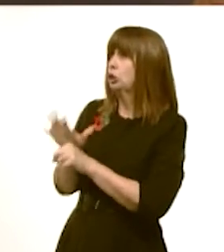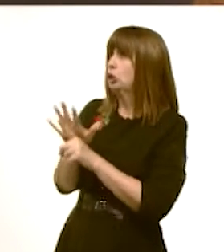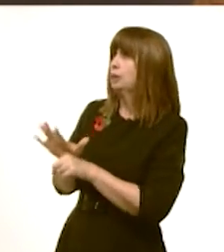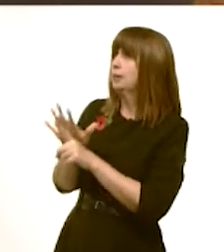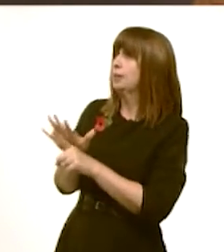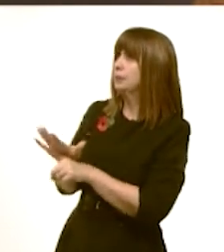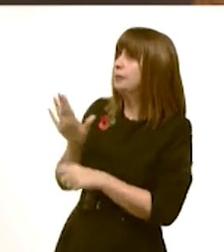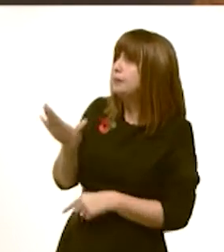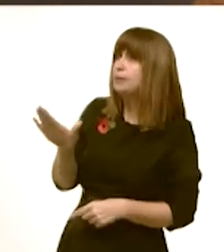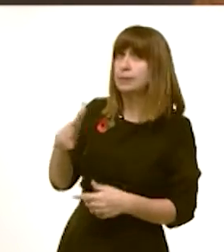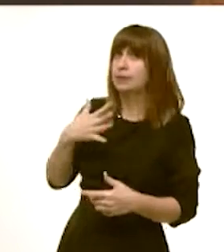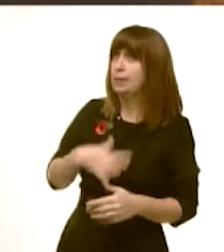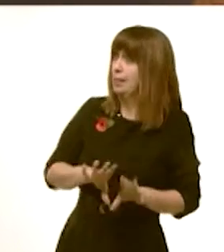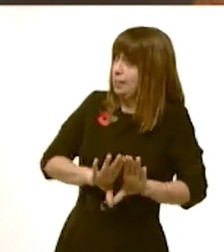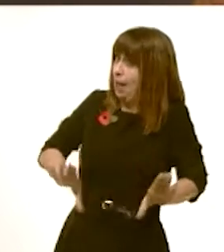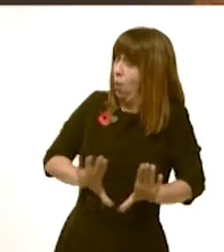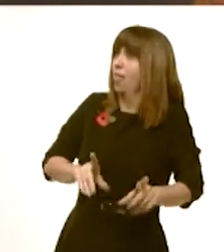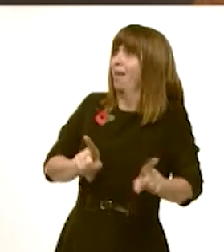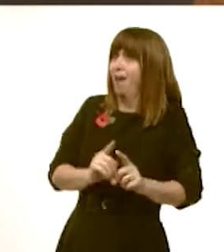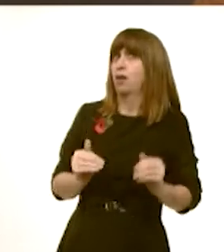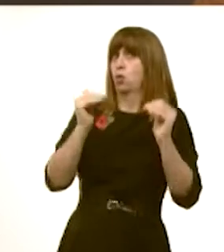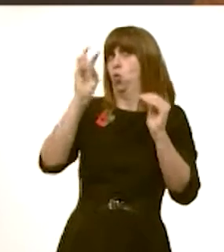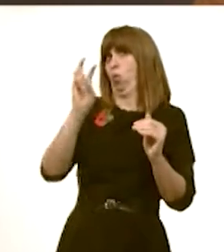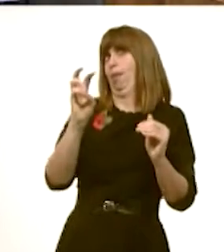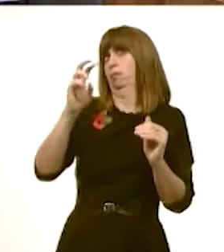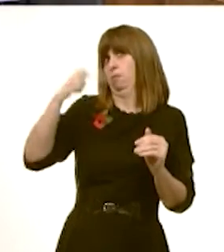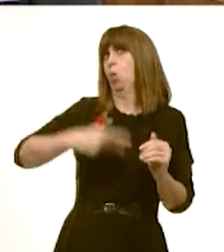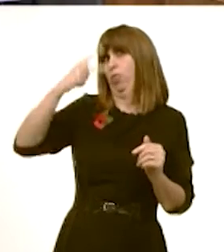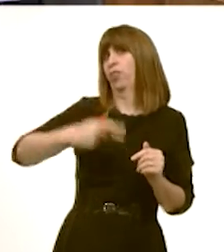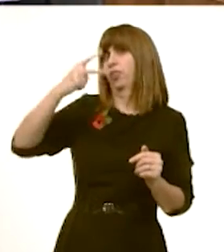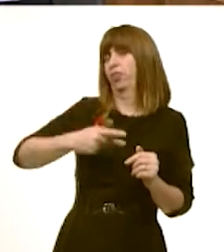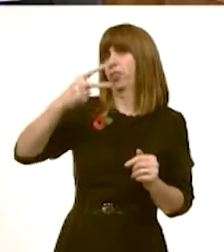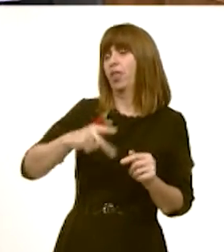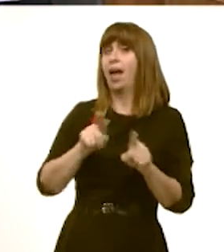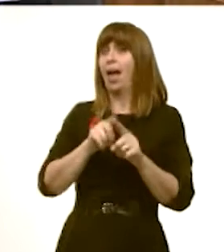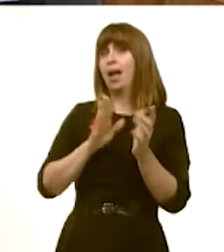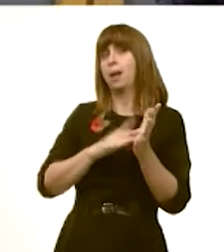the south, but also north Wales, and also some other railways, such as the Marches line.